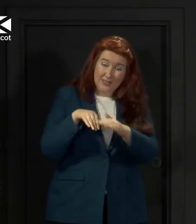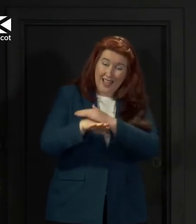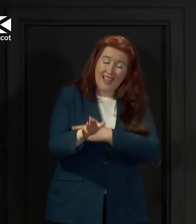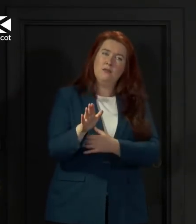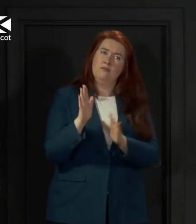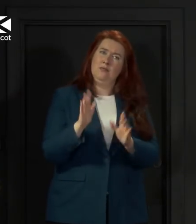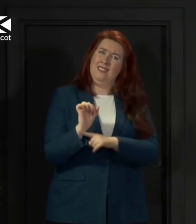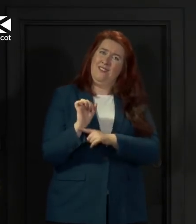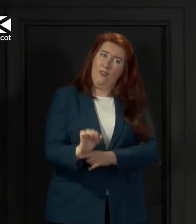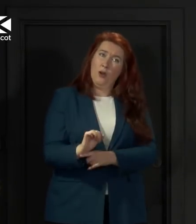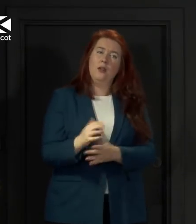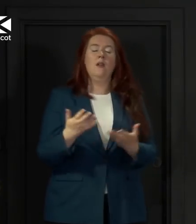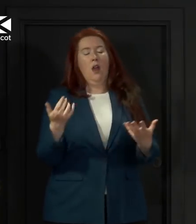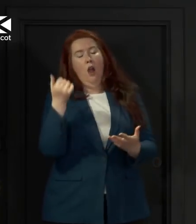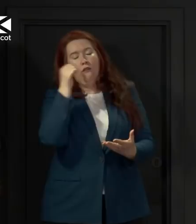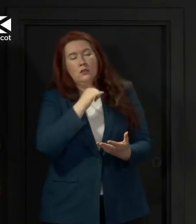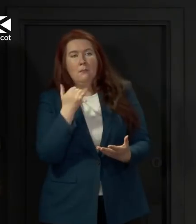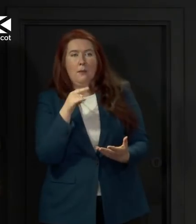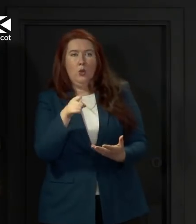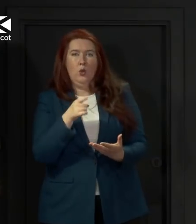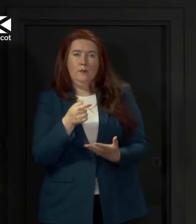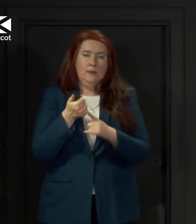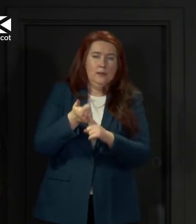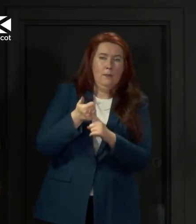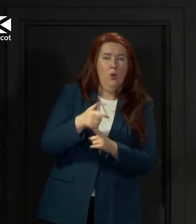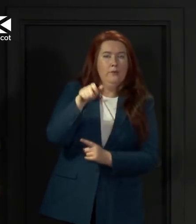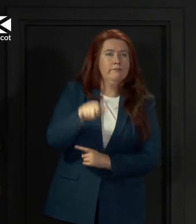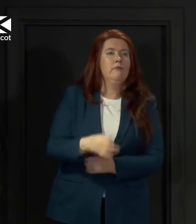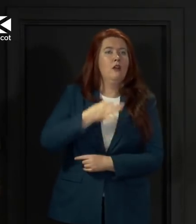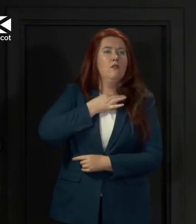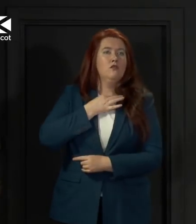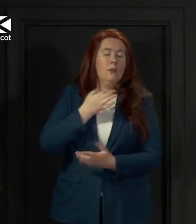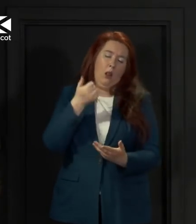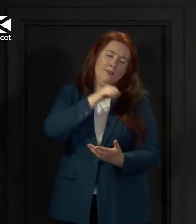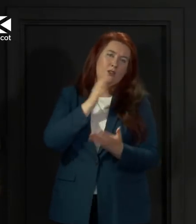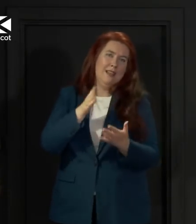you are providing support to someone who is vulnerable.